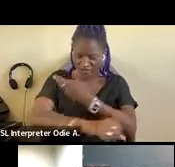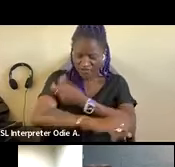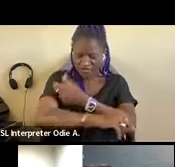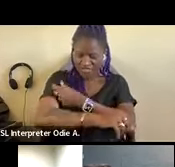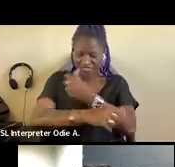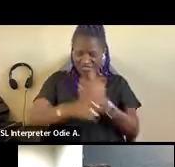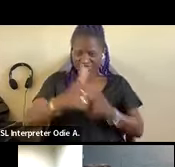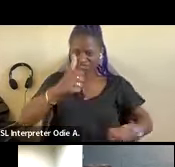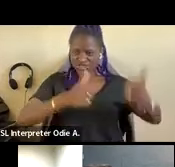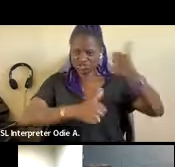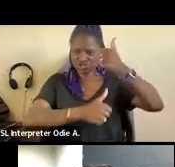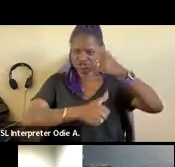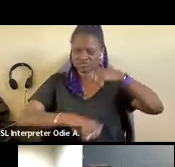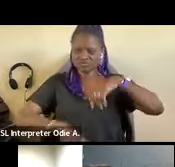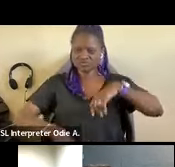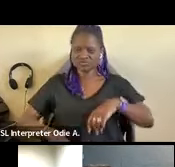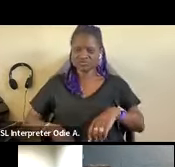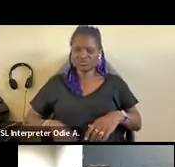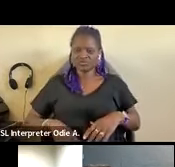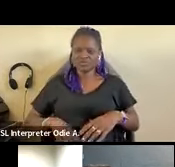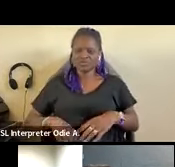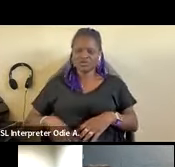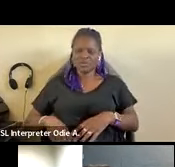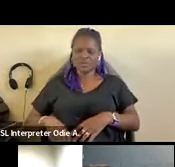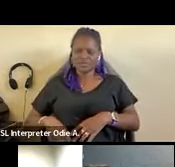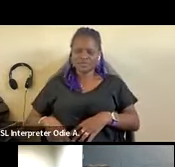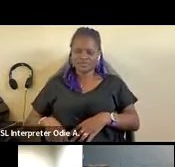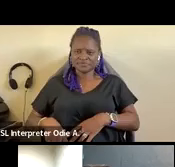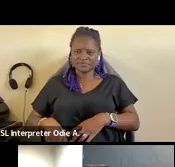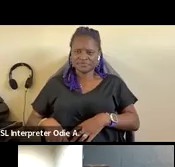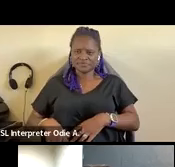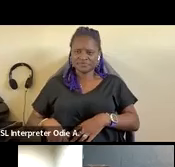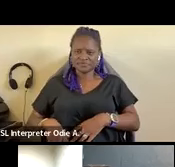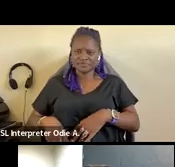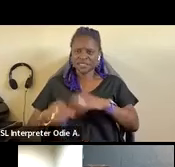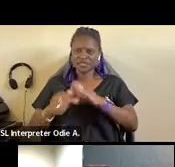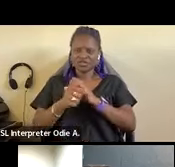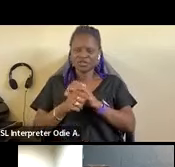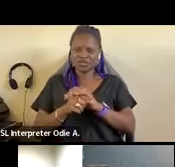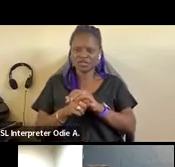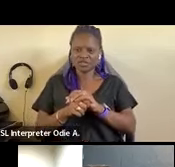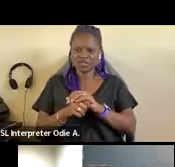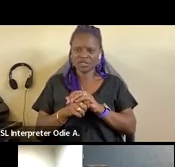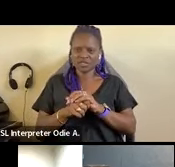and her team and the entire vaccine team and the Cobbt section and our leaders in